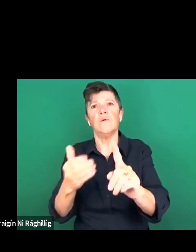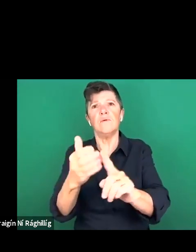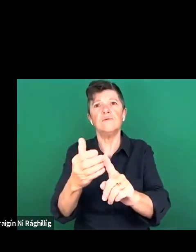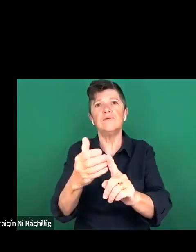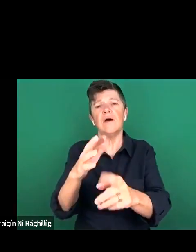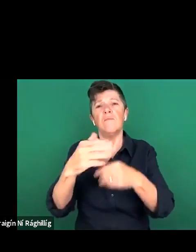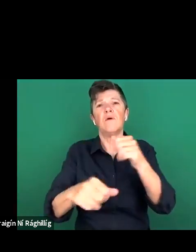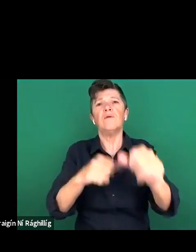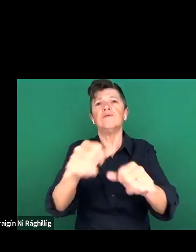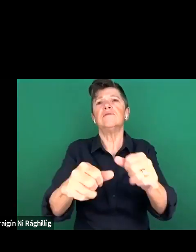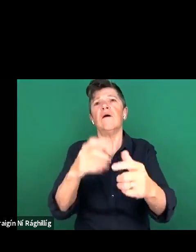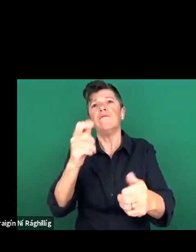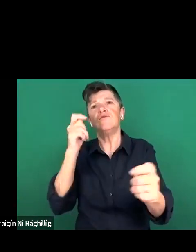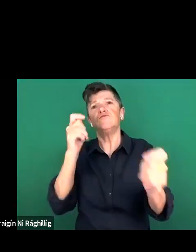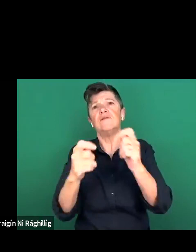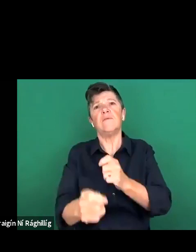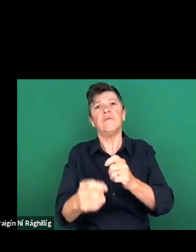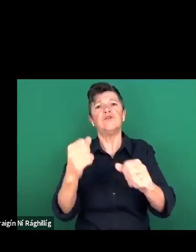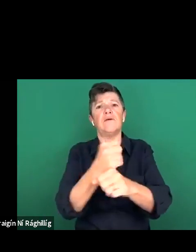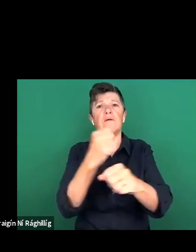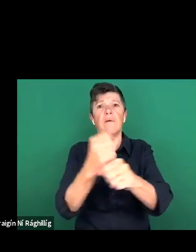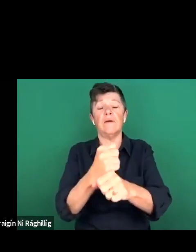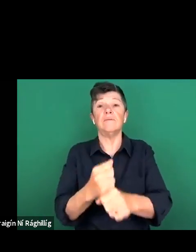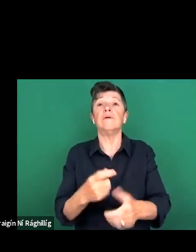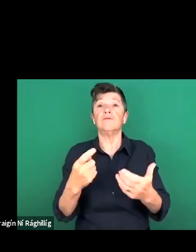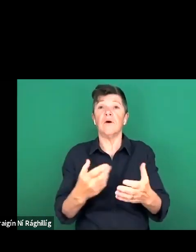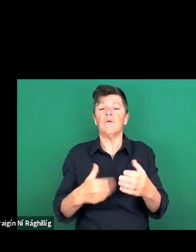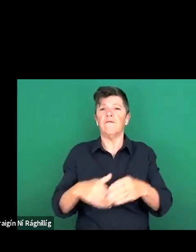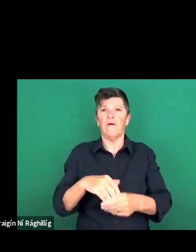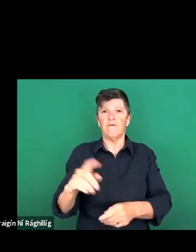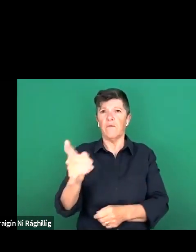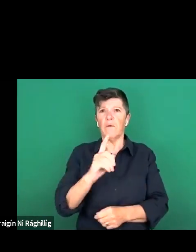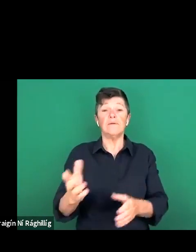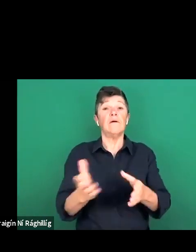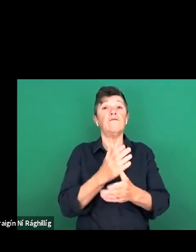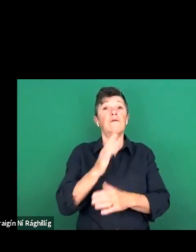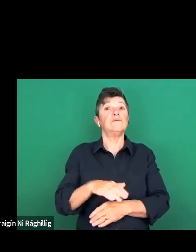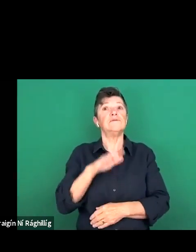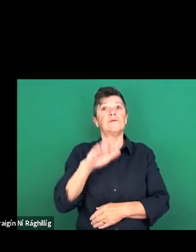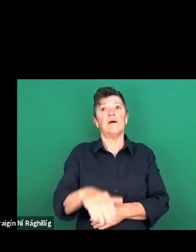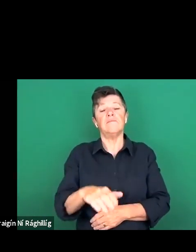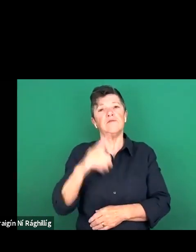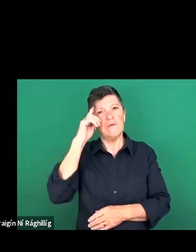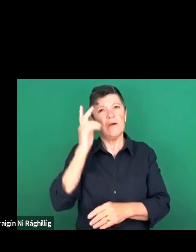what is needed instead is a reparatory social science to undo the inadequacies